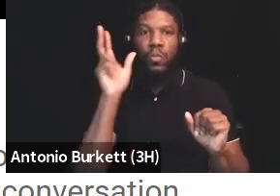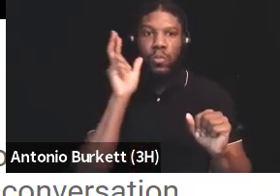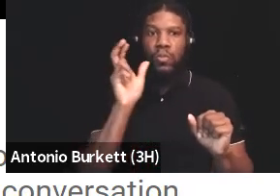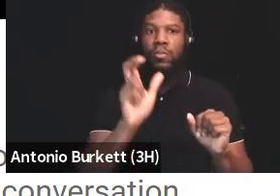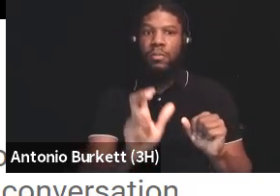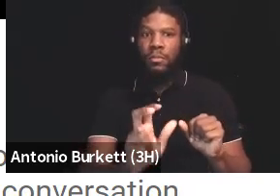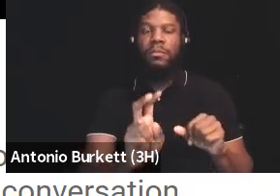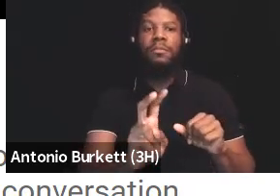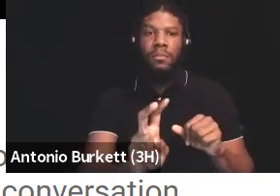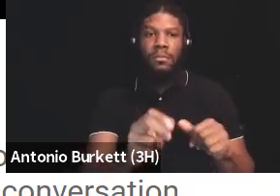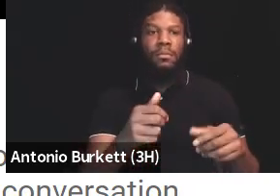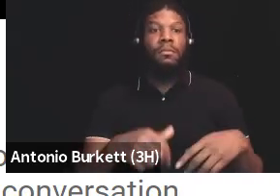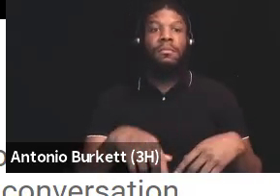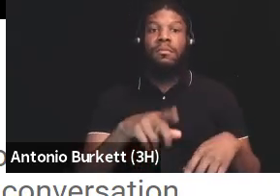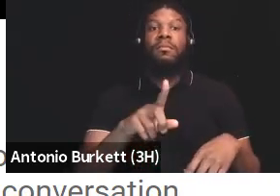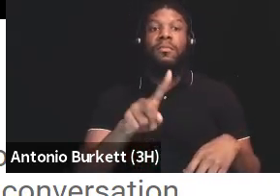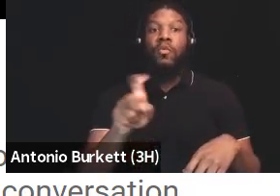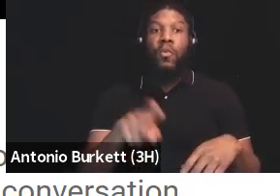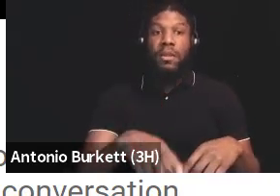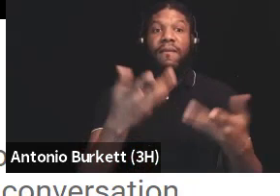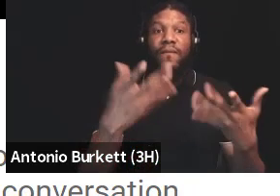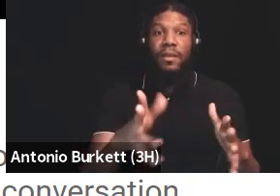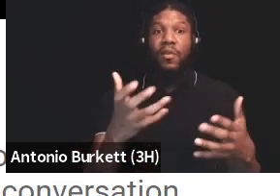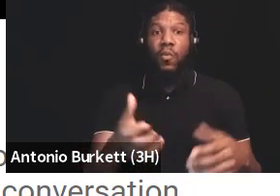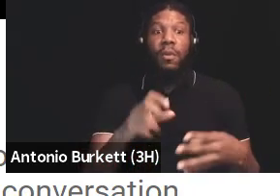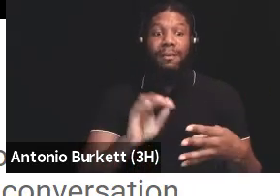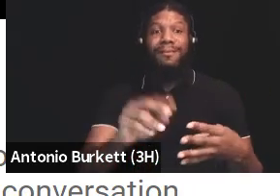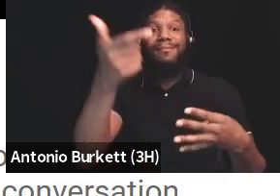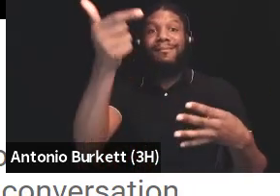like us to move to or, again, if you have a new question you'd like us to ask the panel,